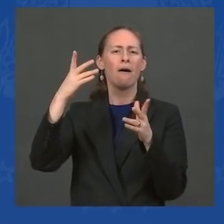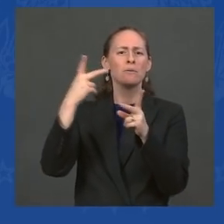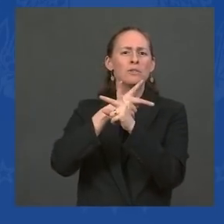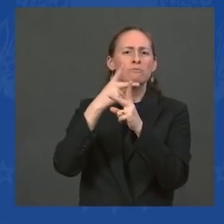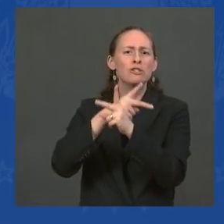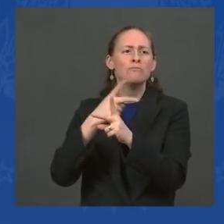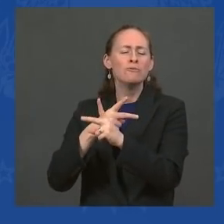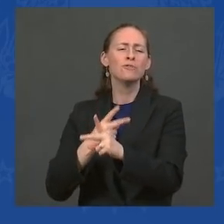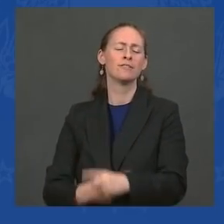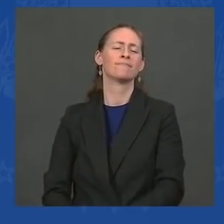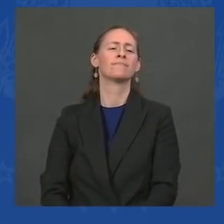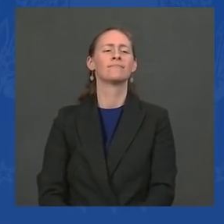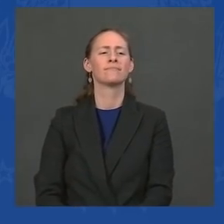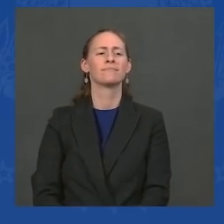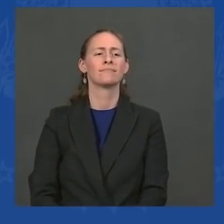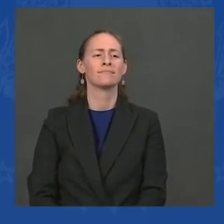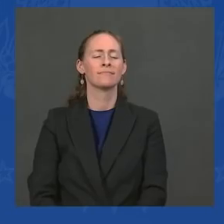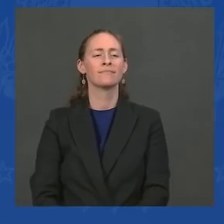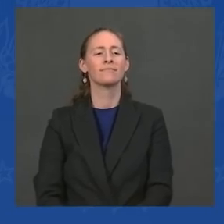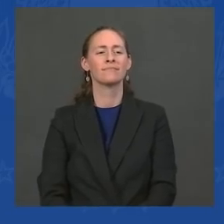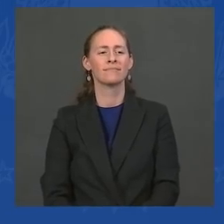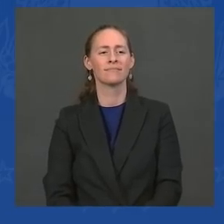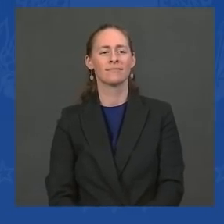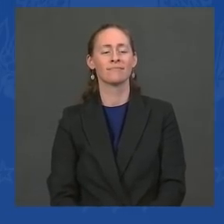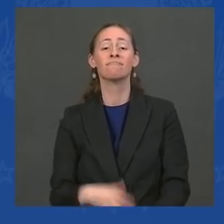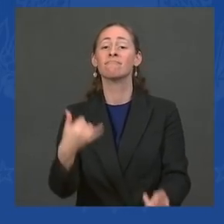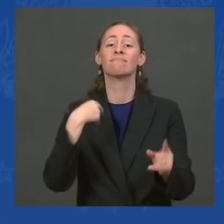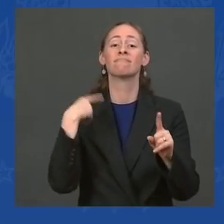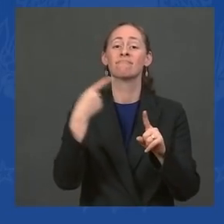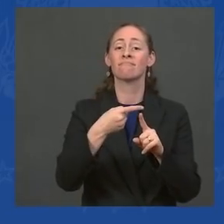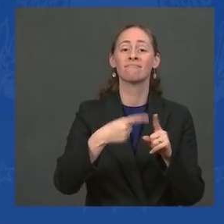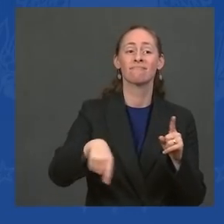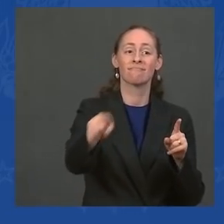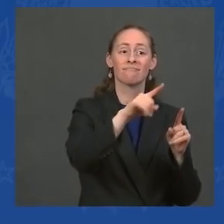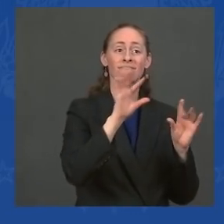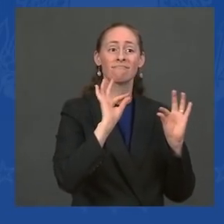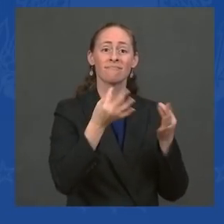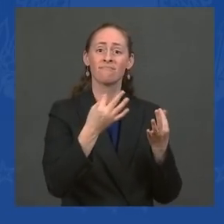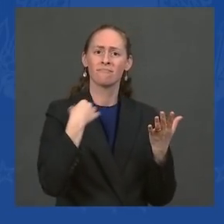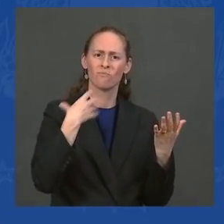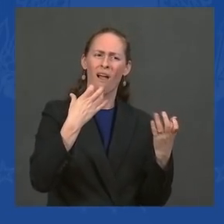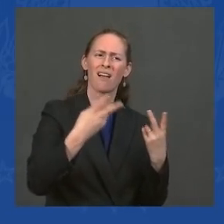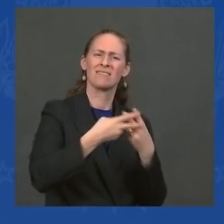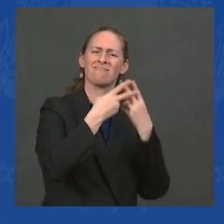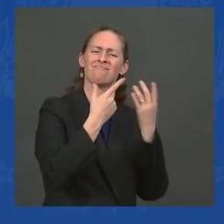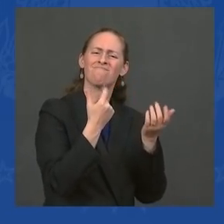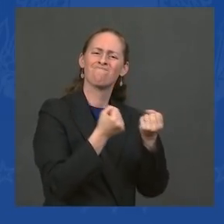The bottom line is this: When you give working families a break, we don't -- we're not just raising their quality of life;